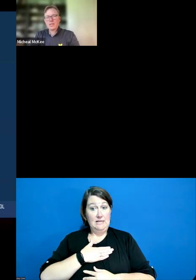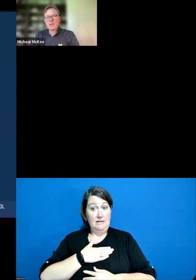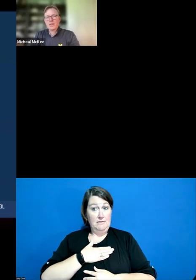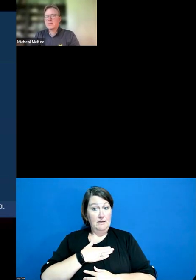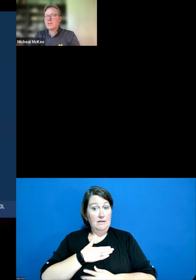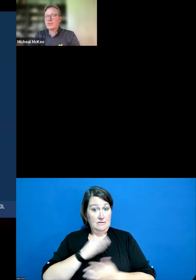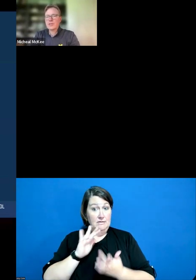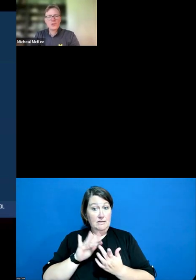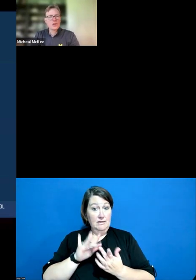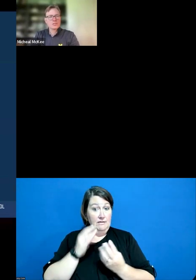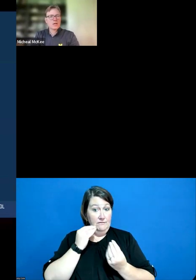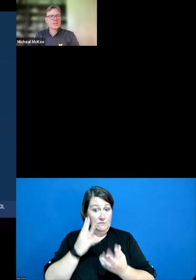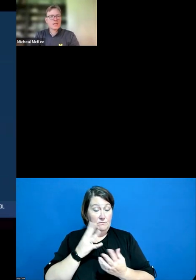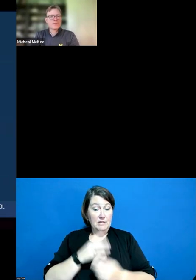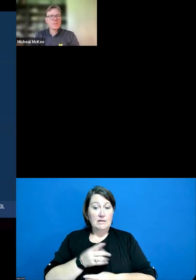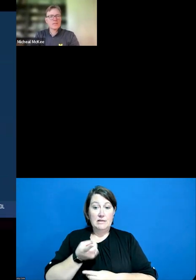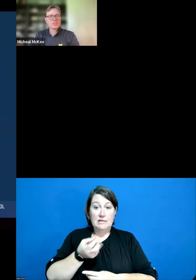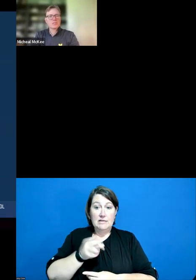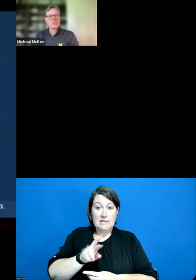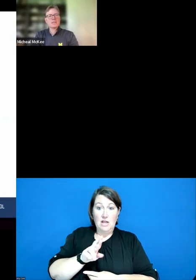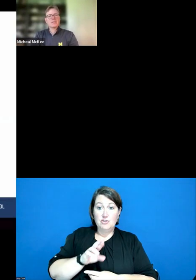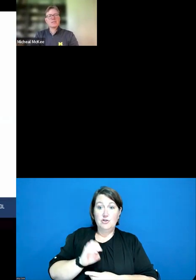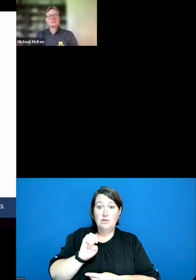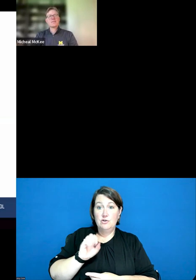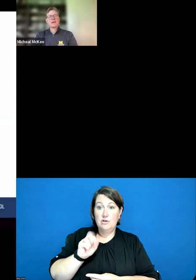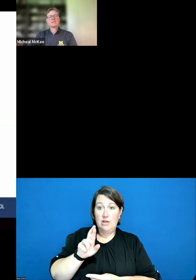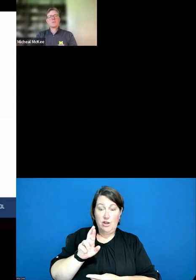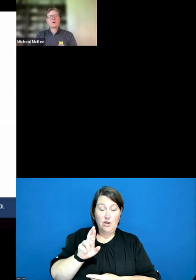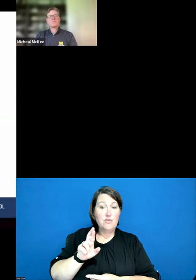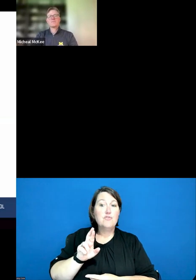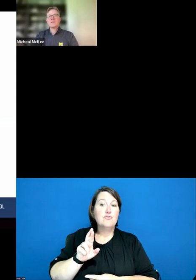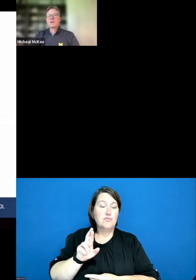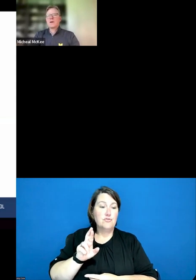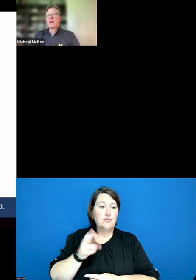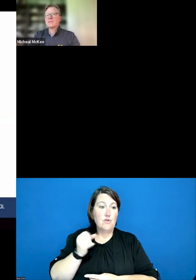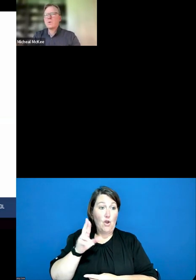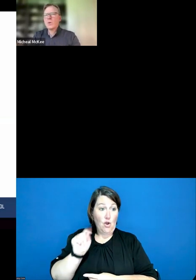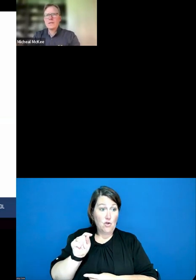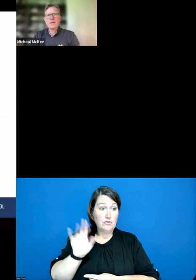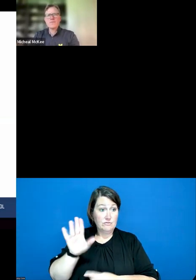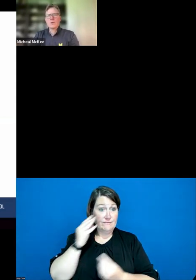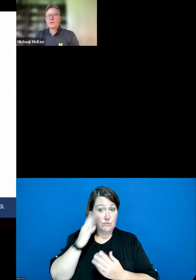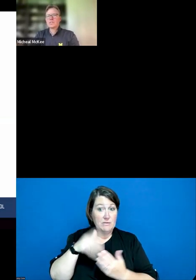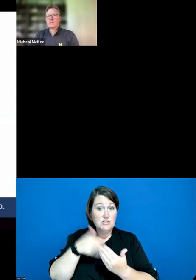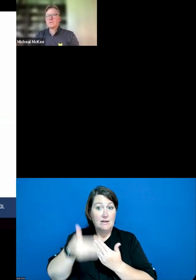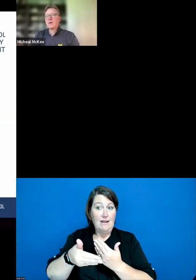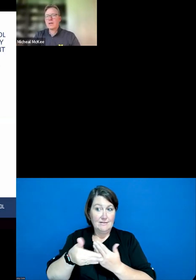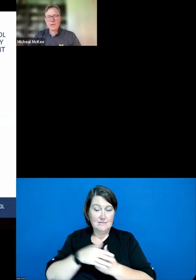and doctor hurts contact information is on the next line as well. All right. So, open it up for questions. I'm sorry.